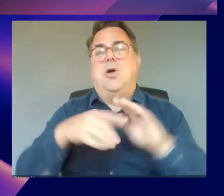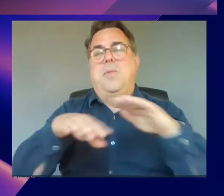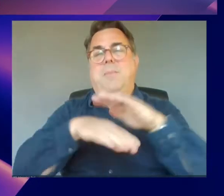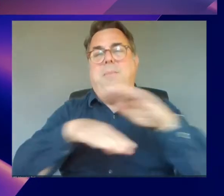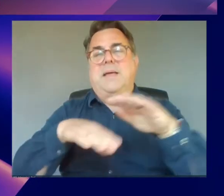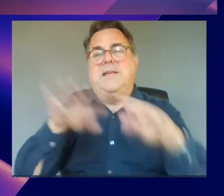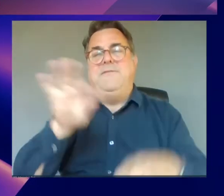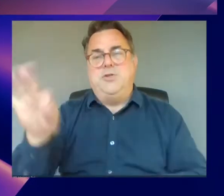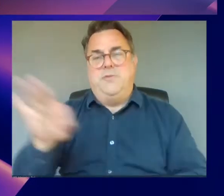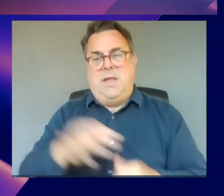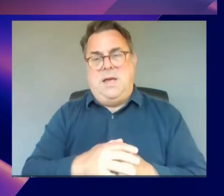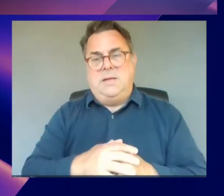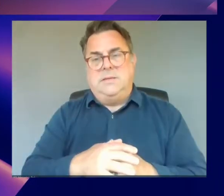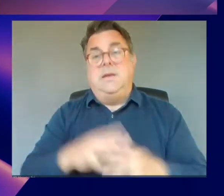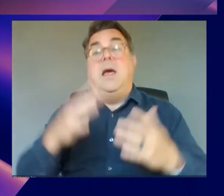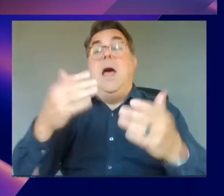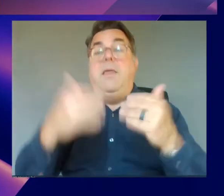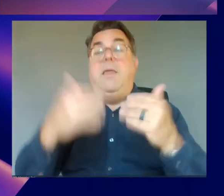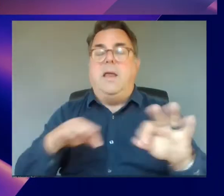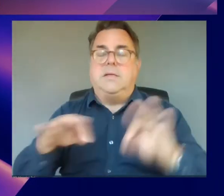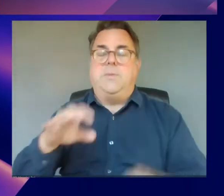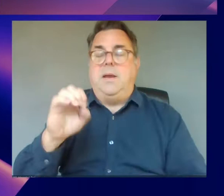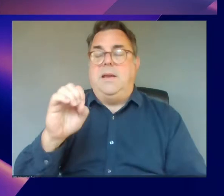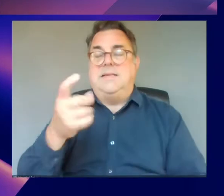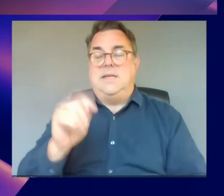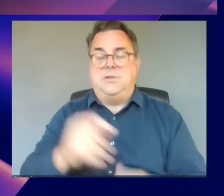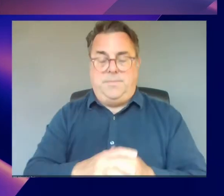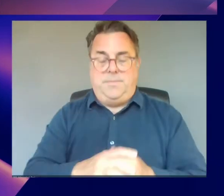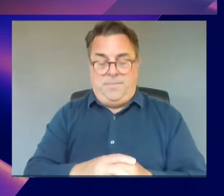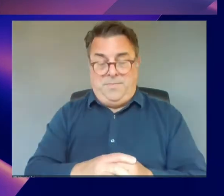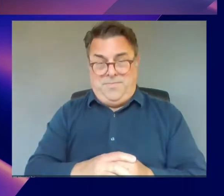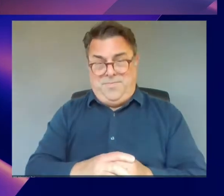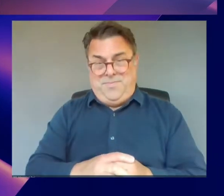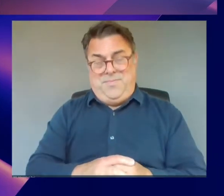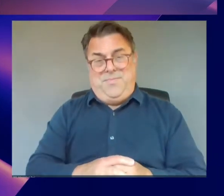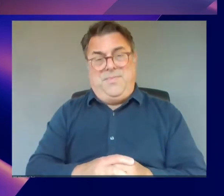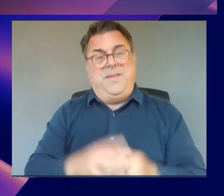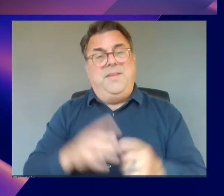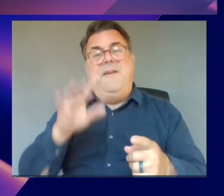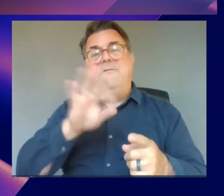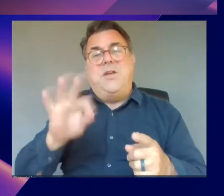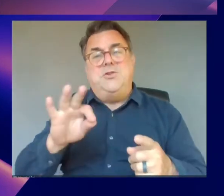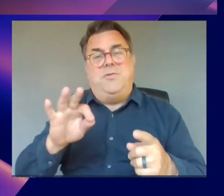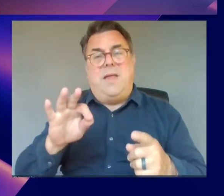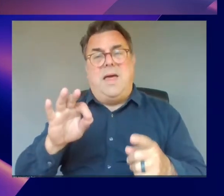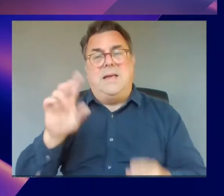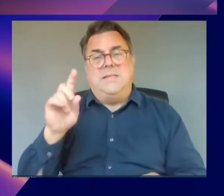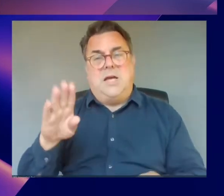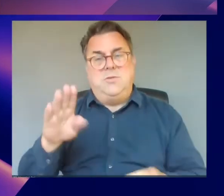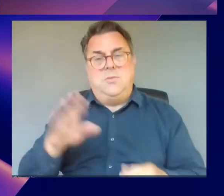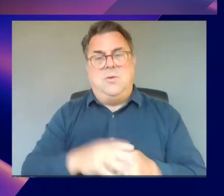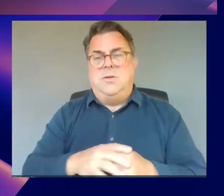and then I'll walk into the Extensions piece. So, this is our Feature Flag console, which essentially- And that's in Systems Manager, right?